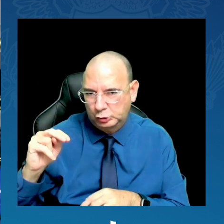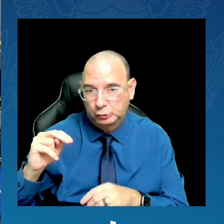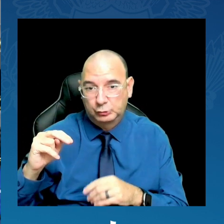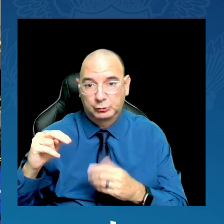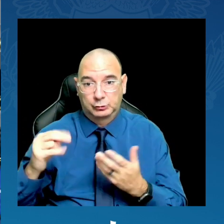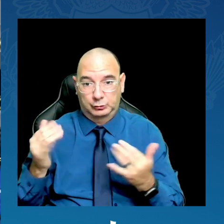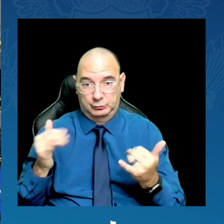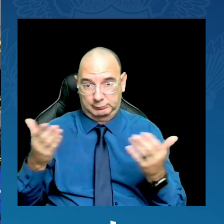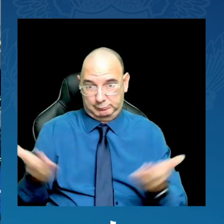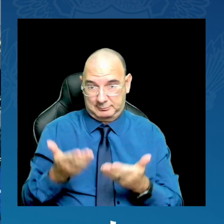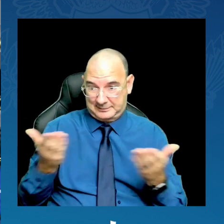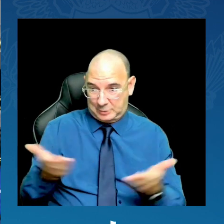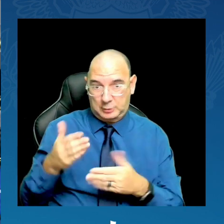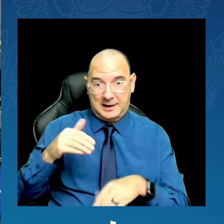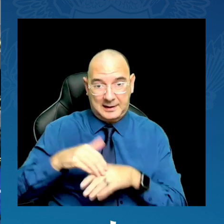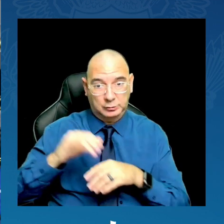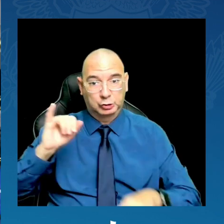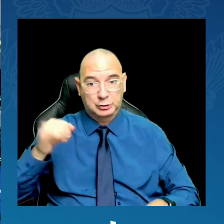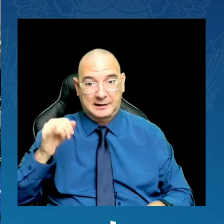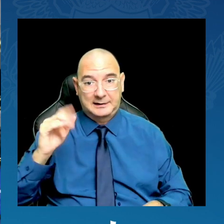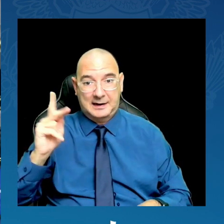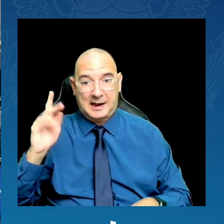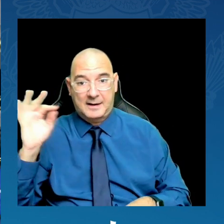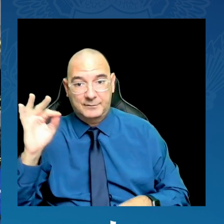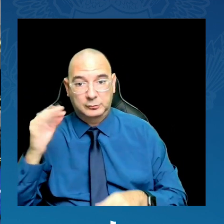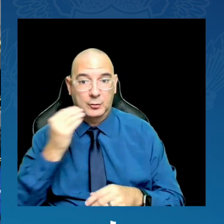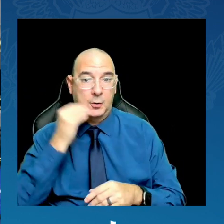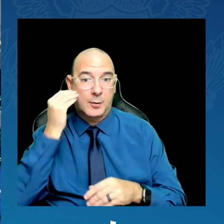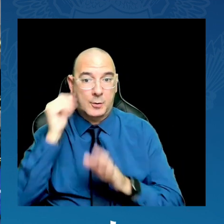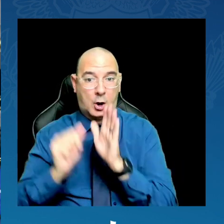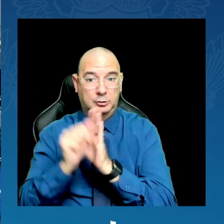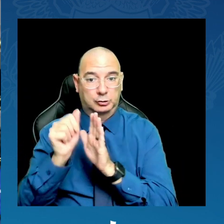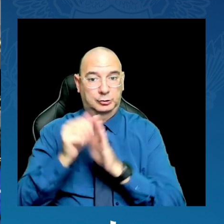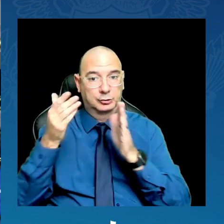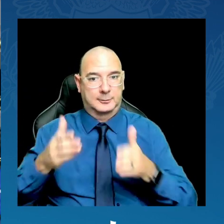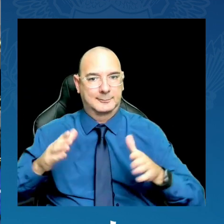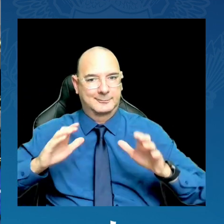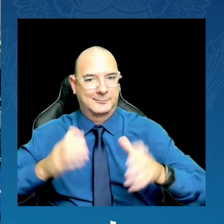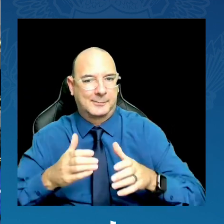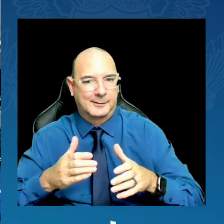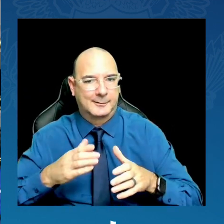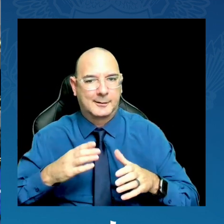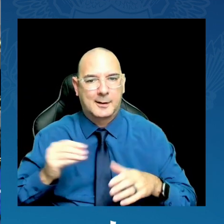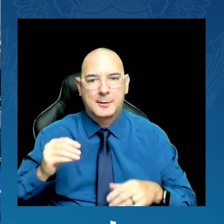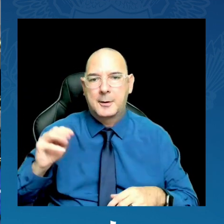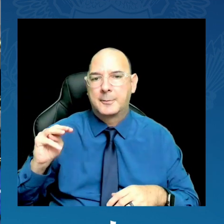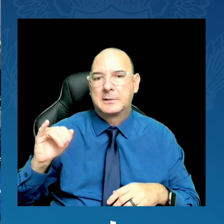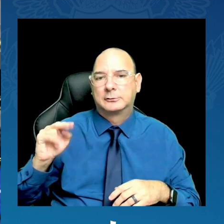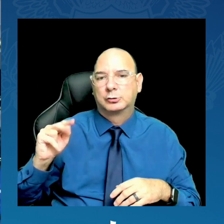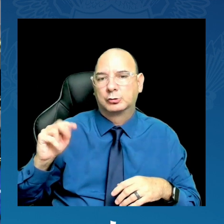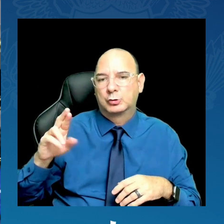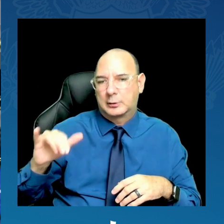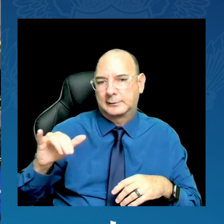of the astronaut corps and mission control. So as we transition, as I spoke earlier,